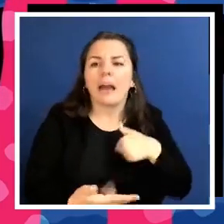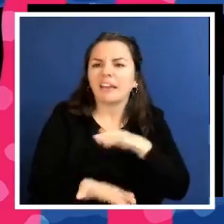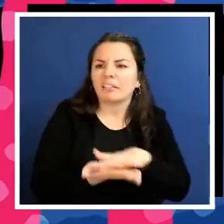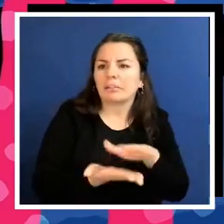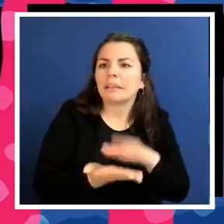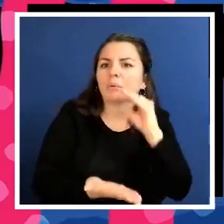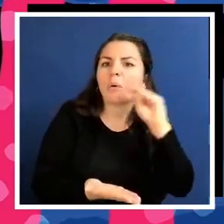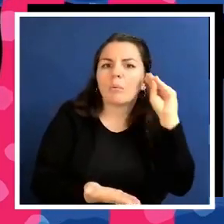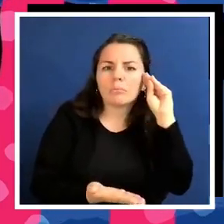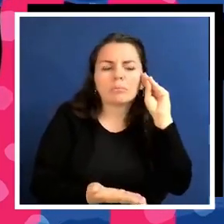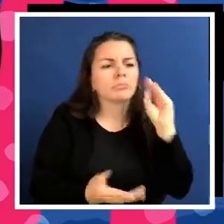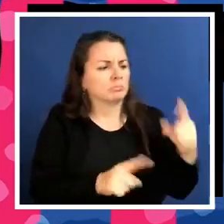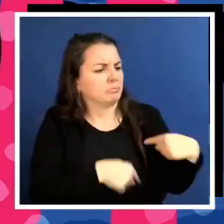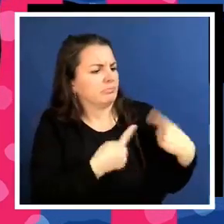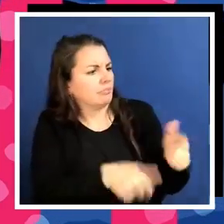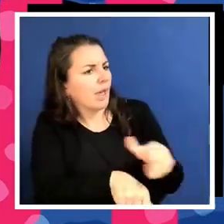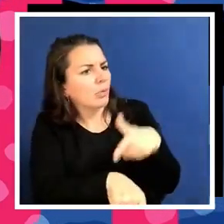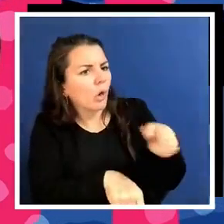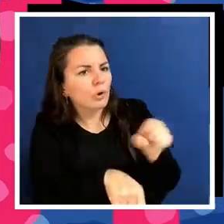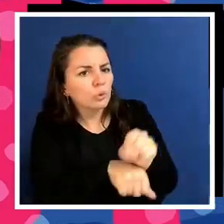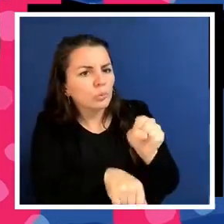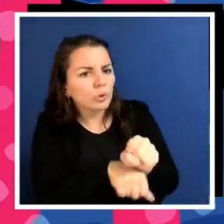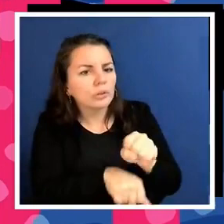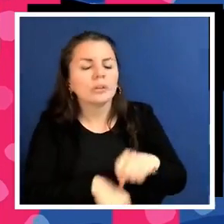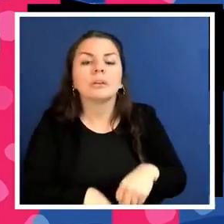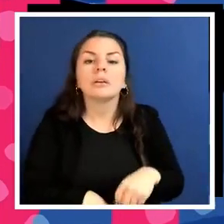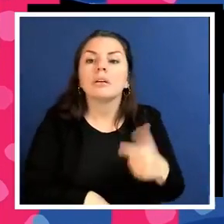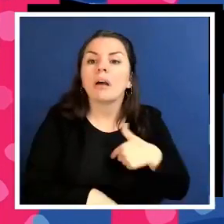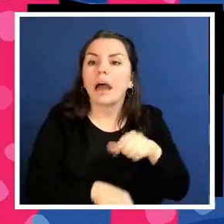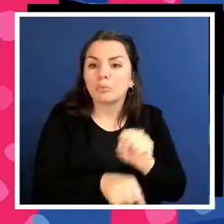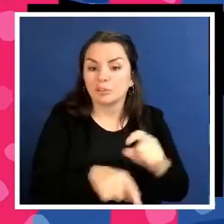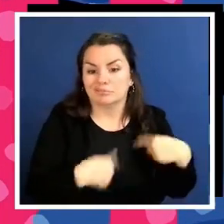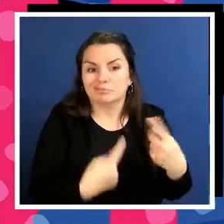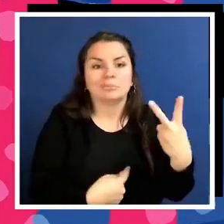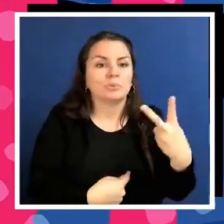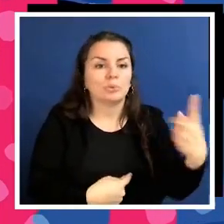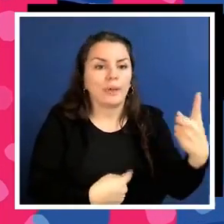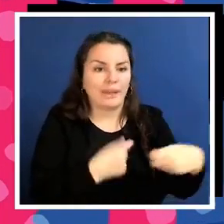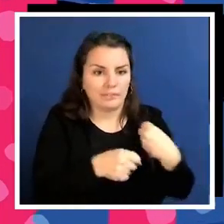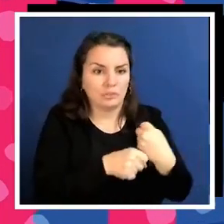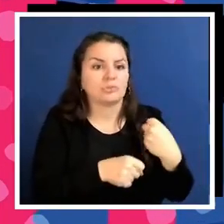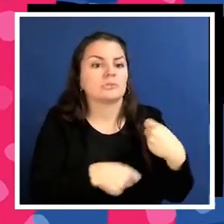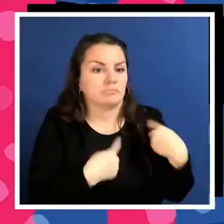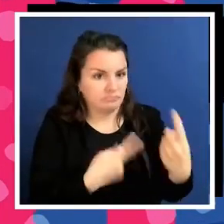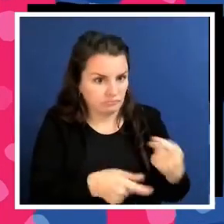PANDEMIC. YOU SAID YOU WHERE A DOMESTIC WORKER. WHAT KIND OF DOMESTIC WORK DO YOU DO?